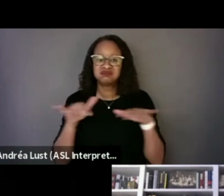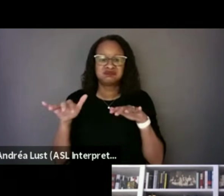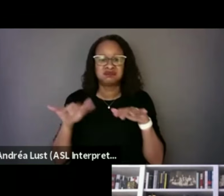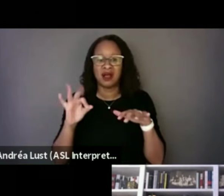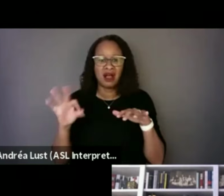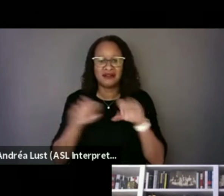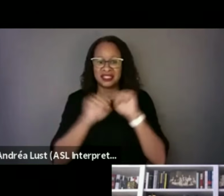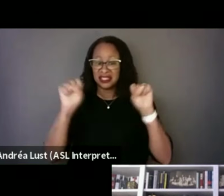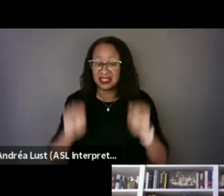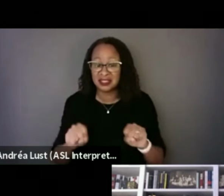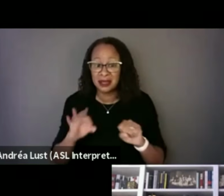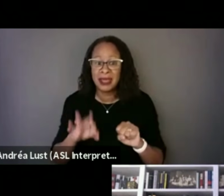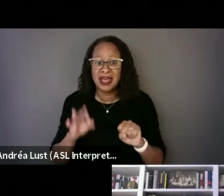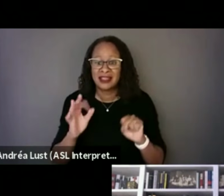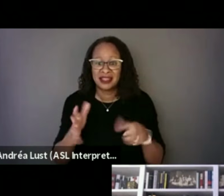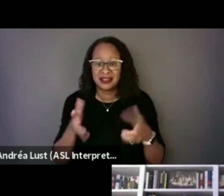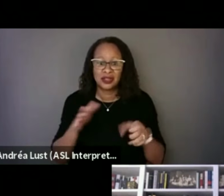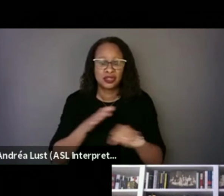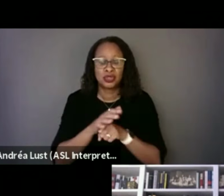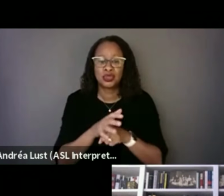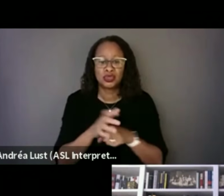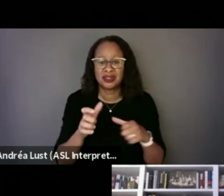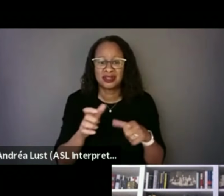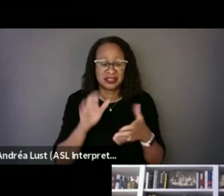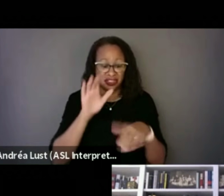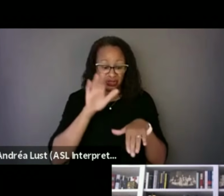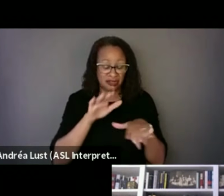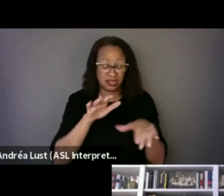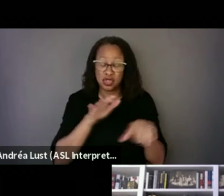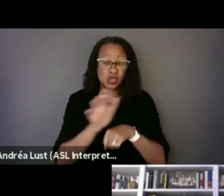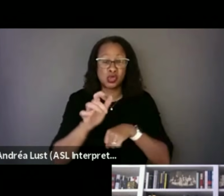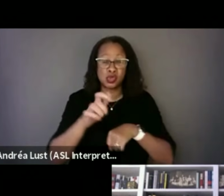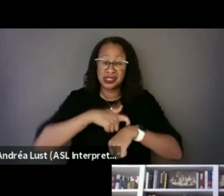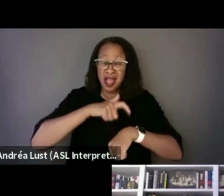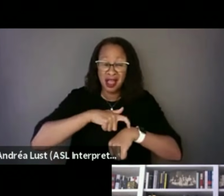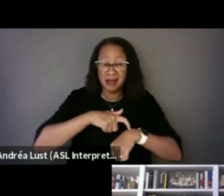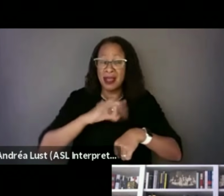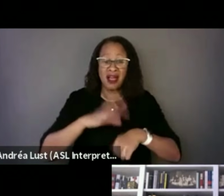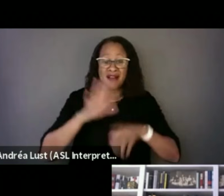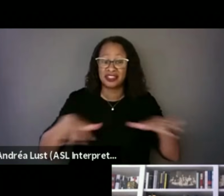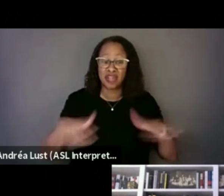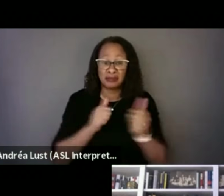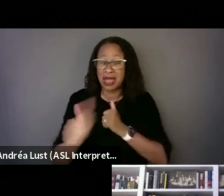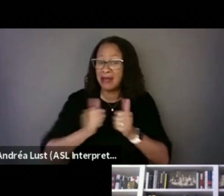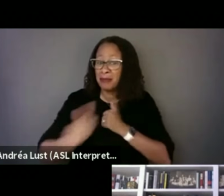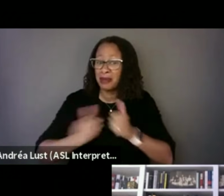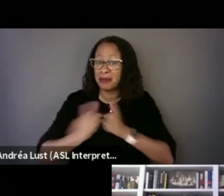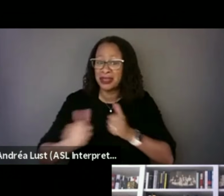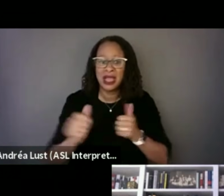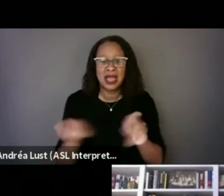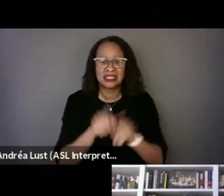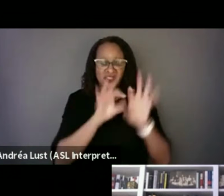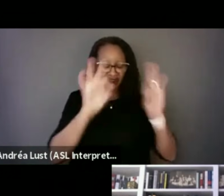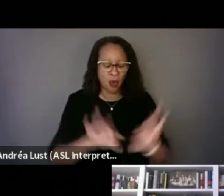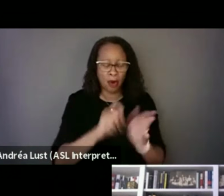of a child's childhood go by as a form isn't filled out in time or an office closes.